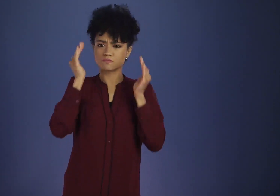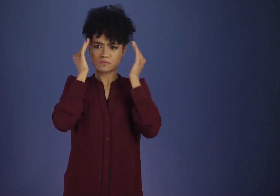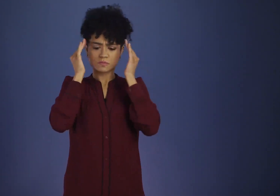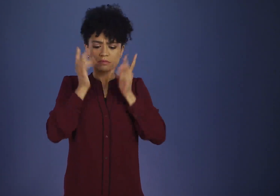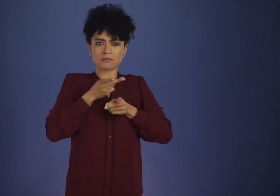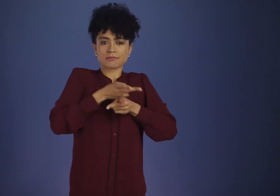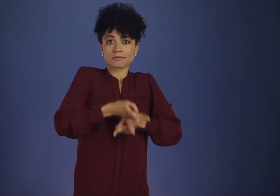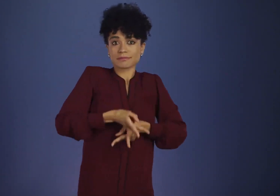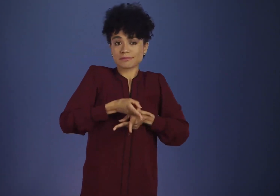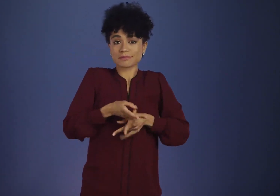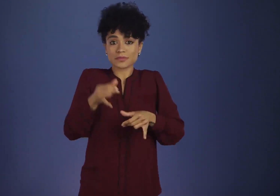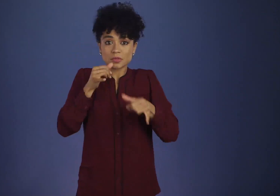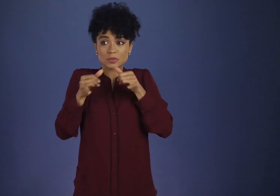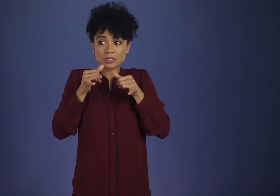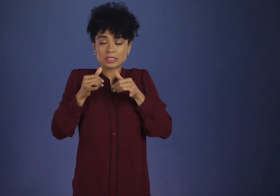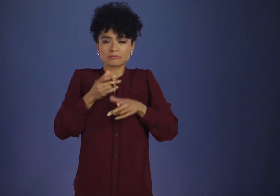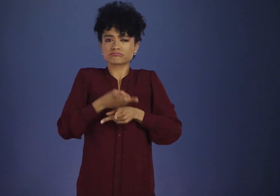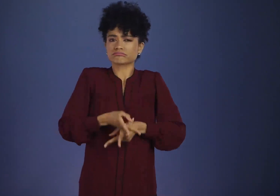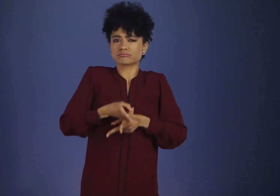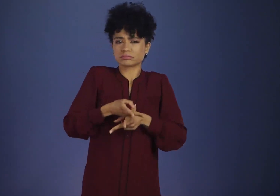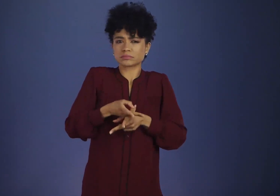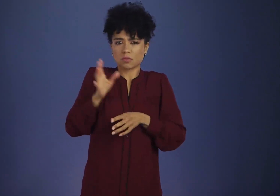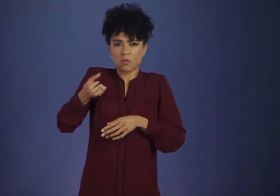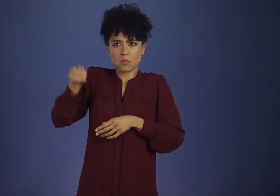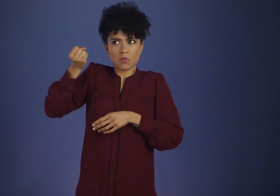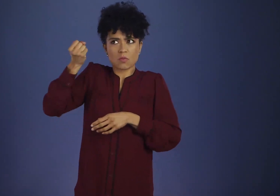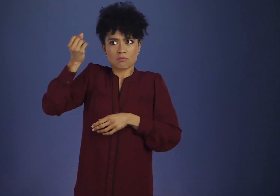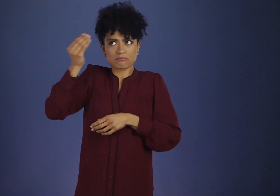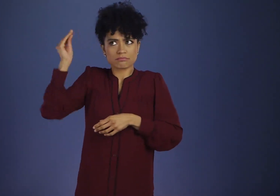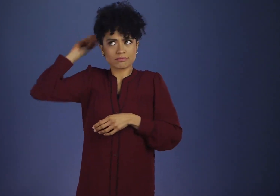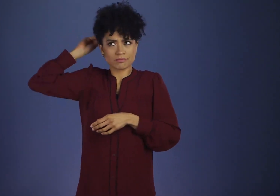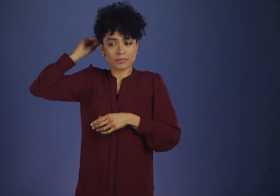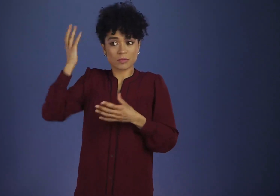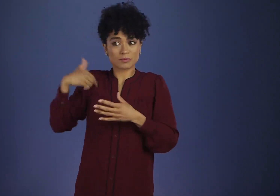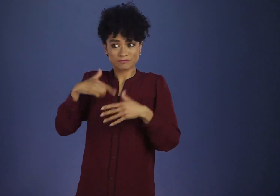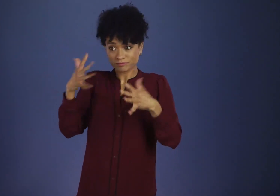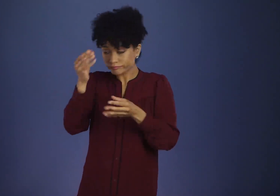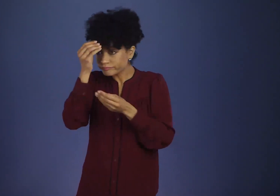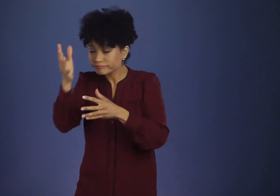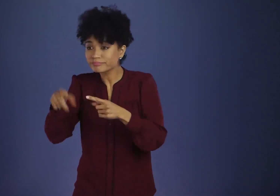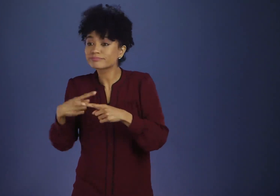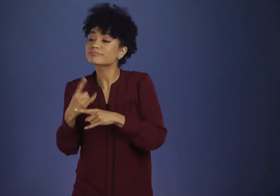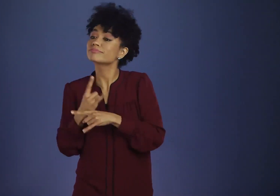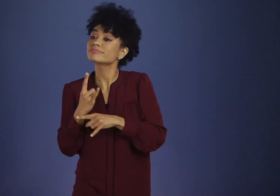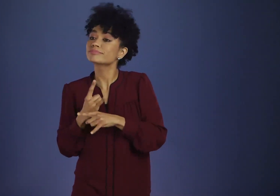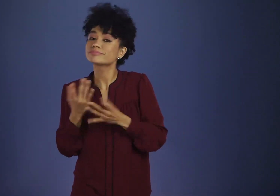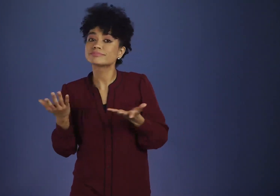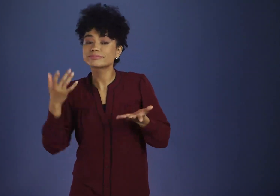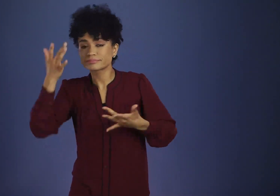Why don't you try some more controlled drinking, bearing in mind meanwhile what we have told you about alcoholism?”